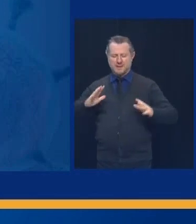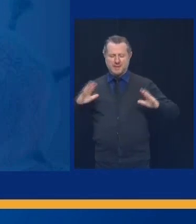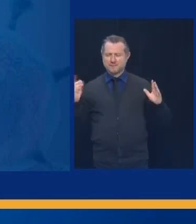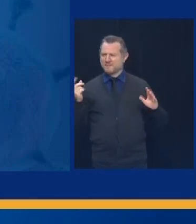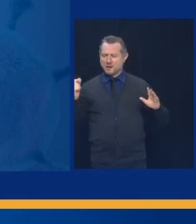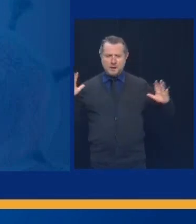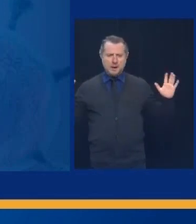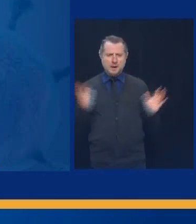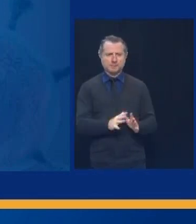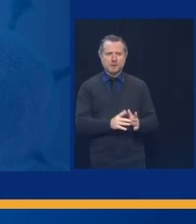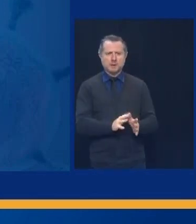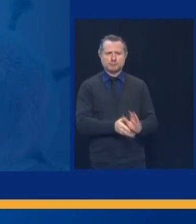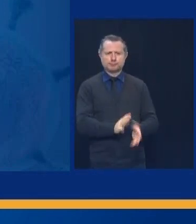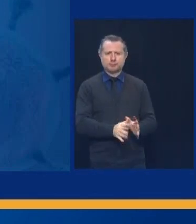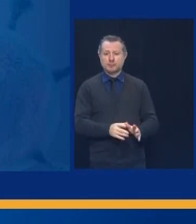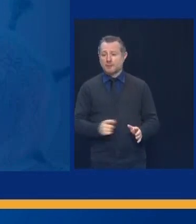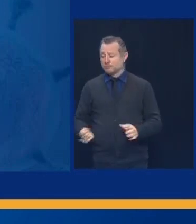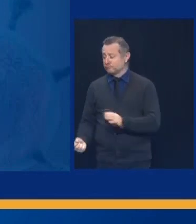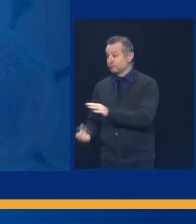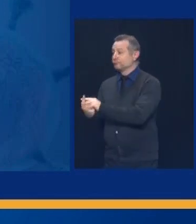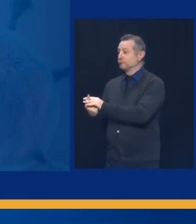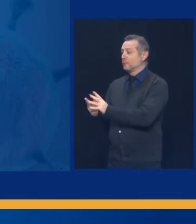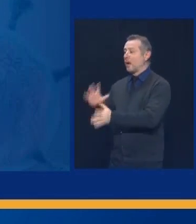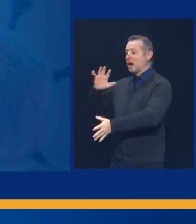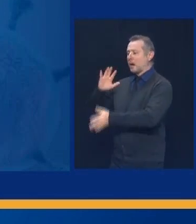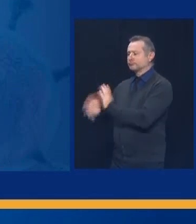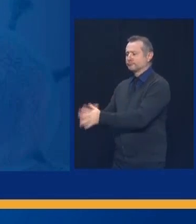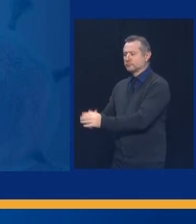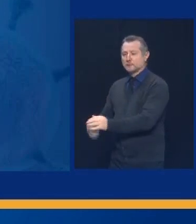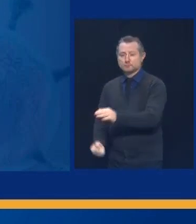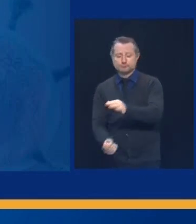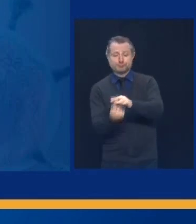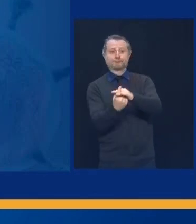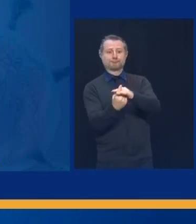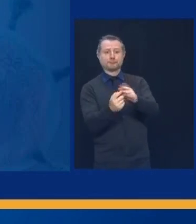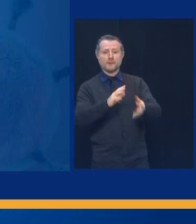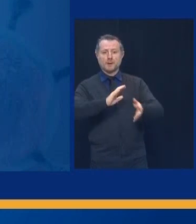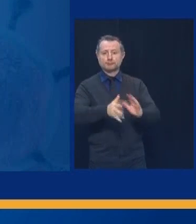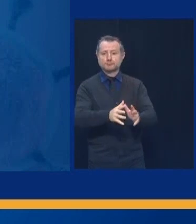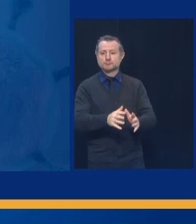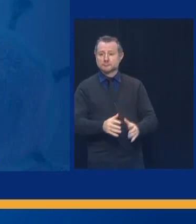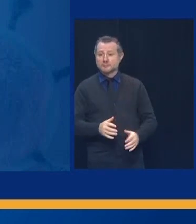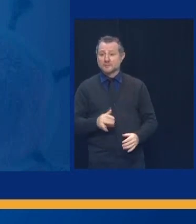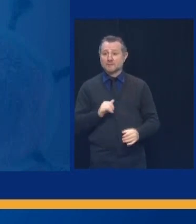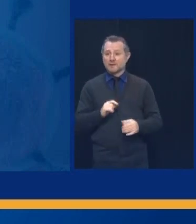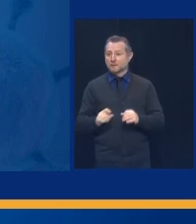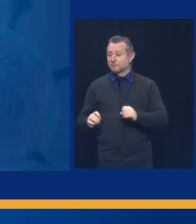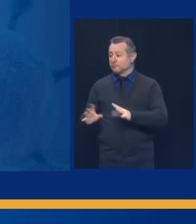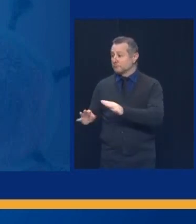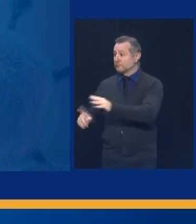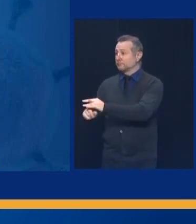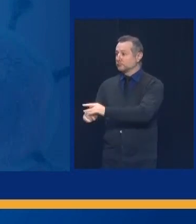RIGHT? SO YOU SEE A LITTLE SPREAD STARTING IN ONE PART1ZXéCé[ OF THE